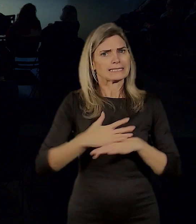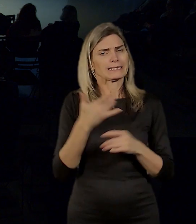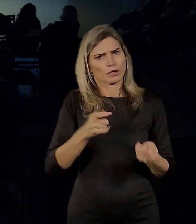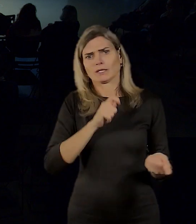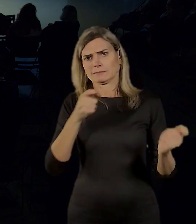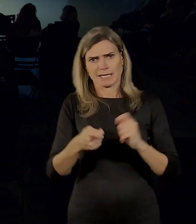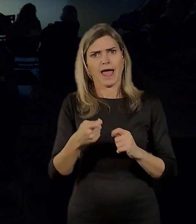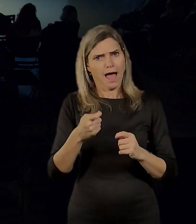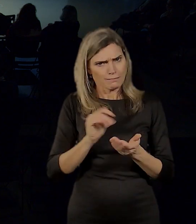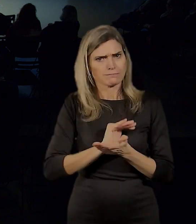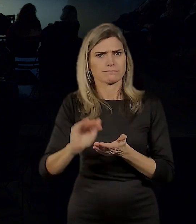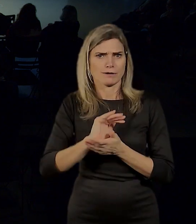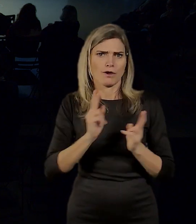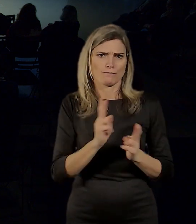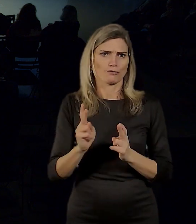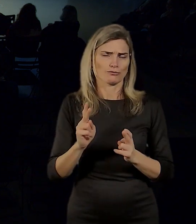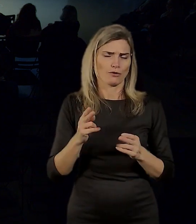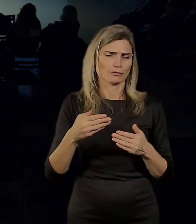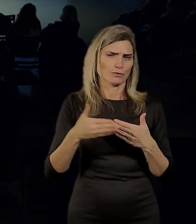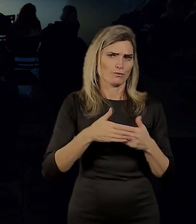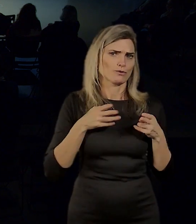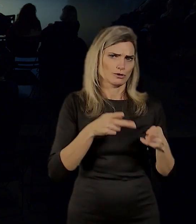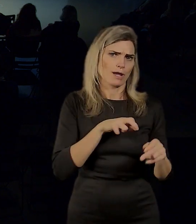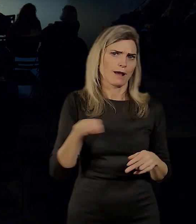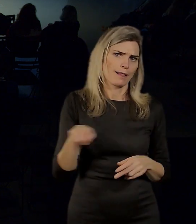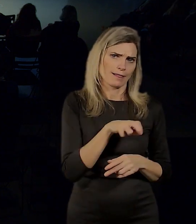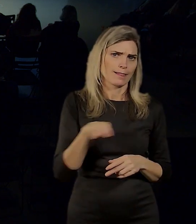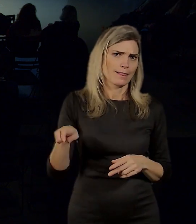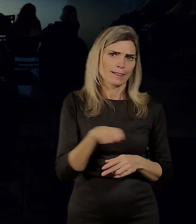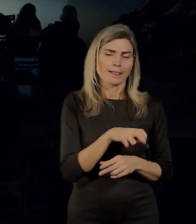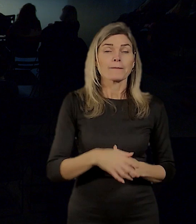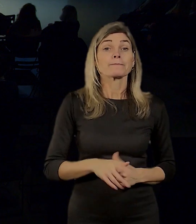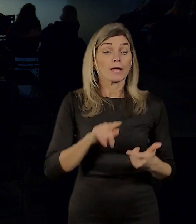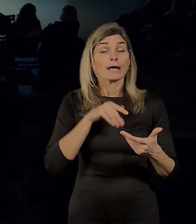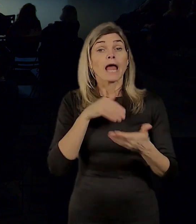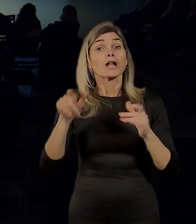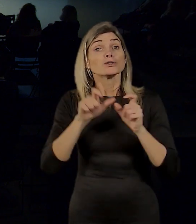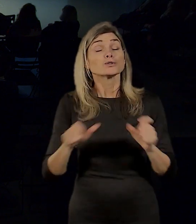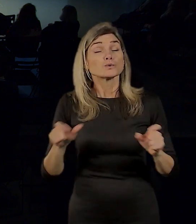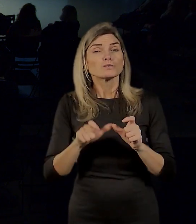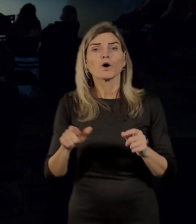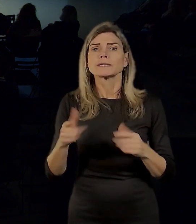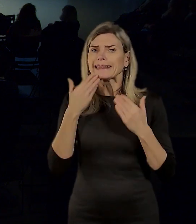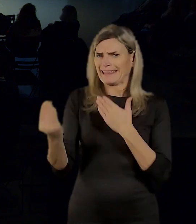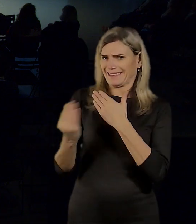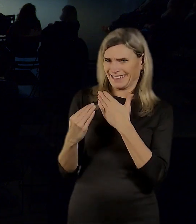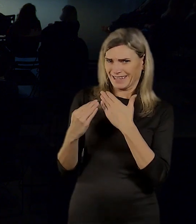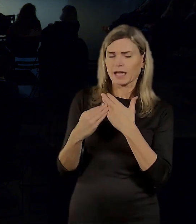. Different times, different qualities. And without any higher principle, no concept of where and what it should be.